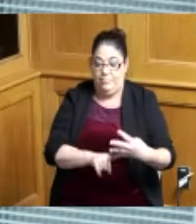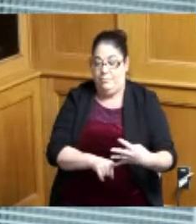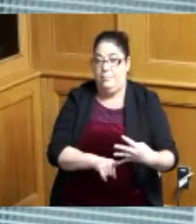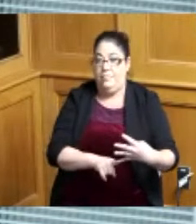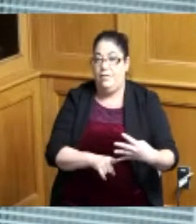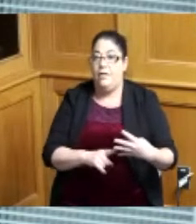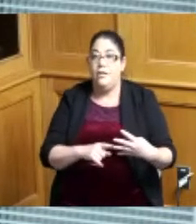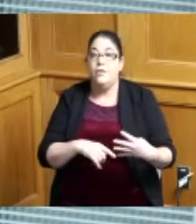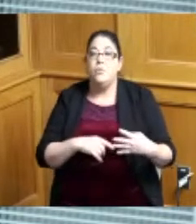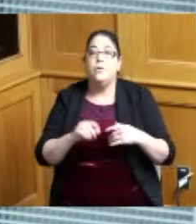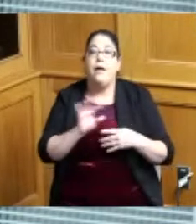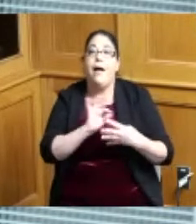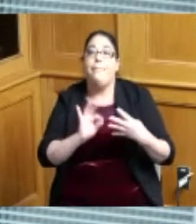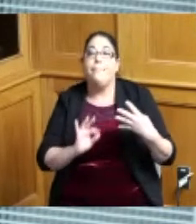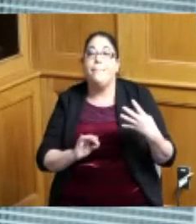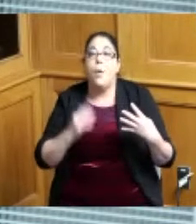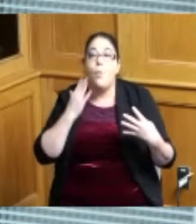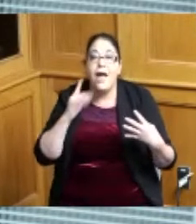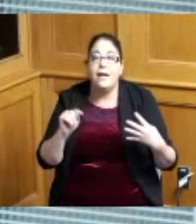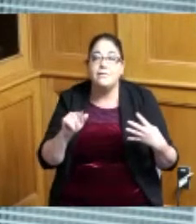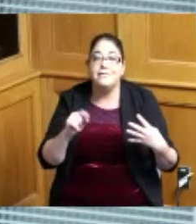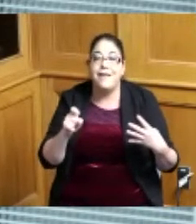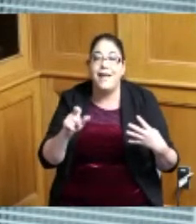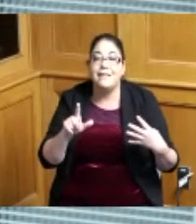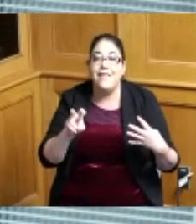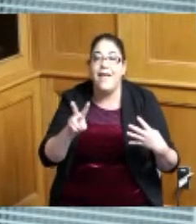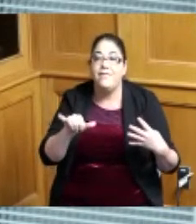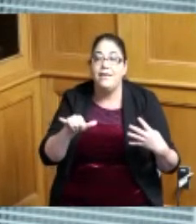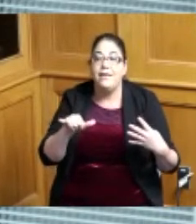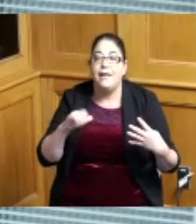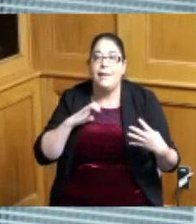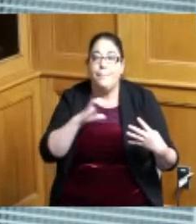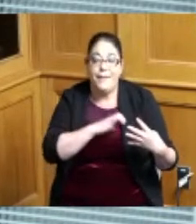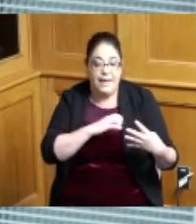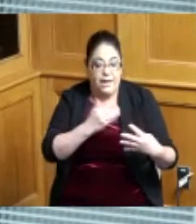are those are the amounts that the tax levy committee had before them as they were making